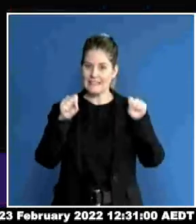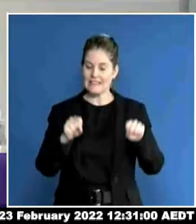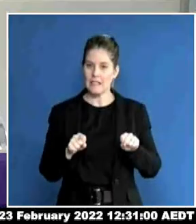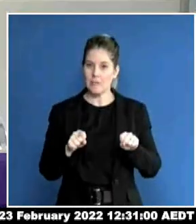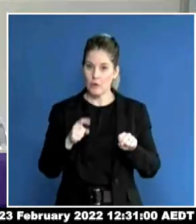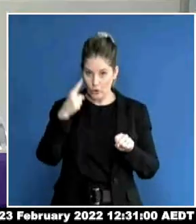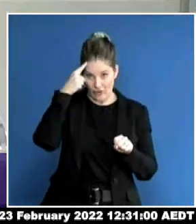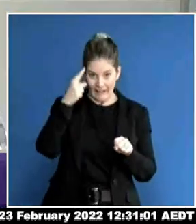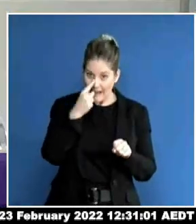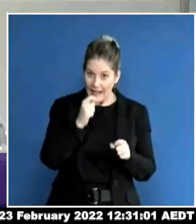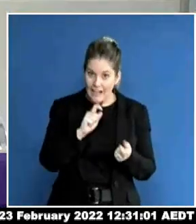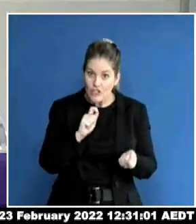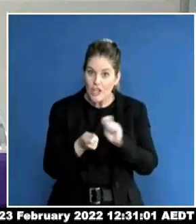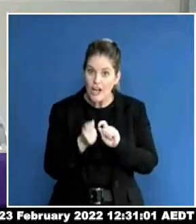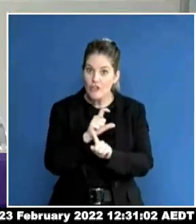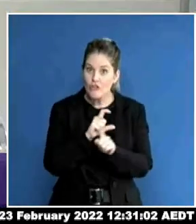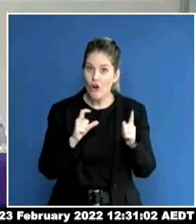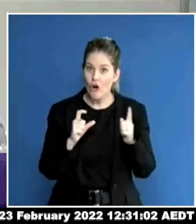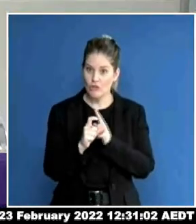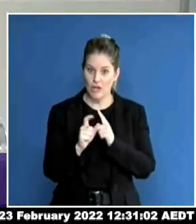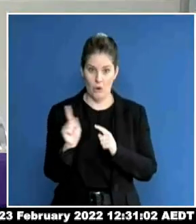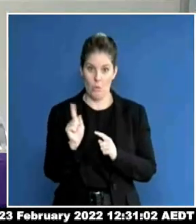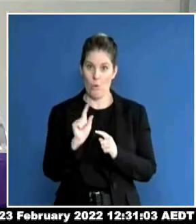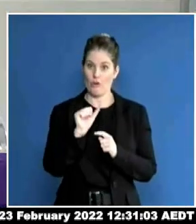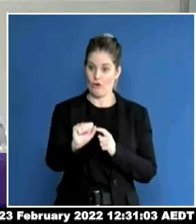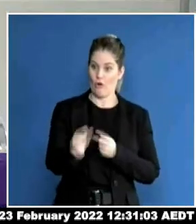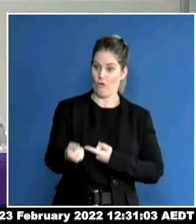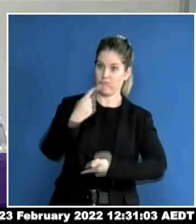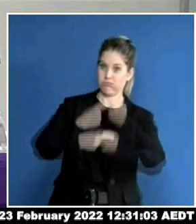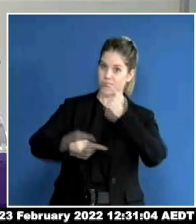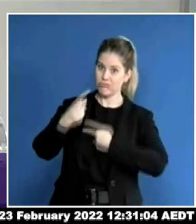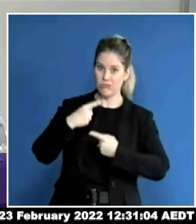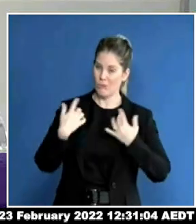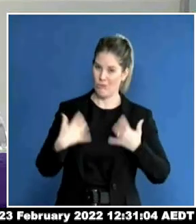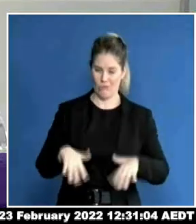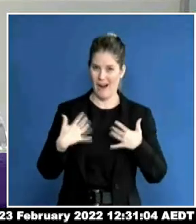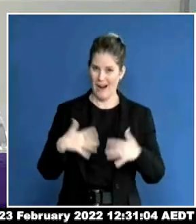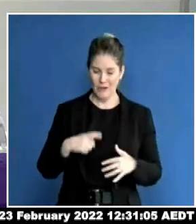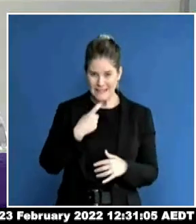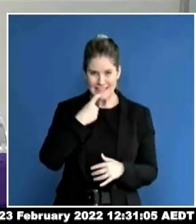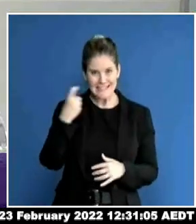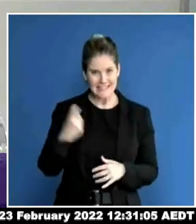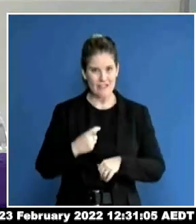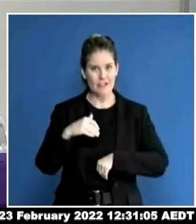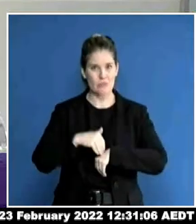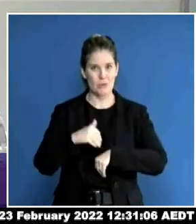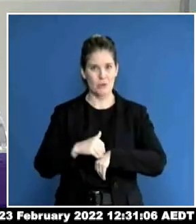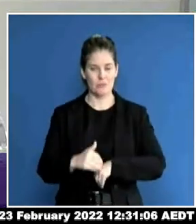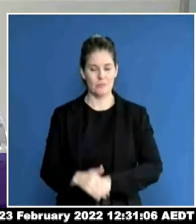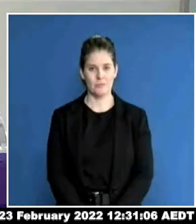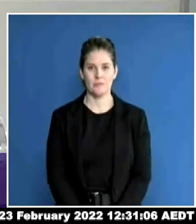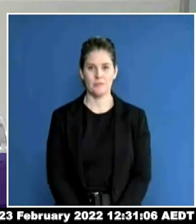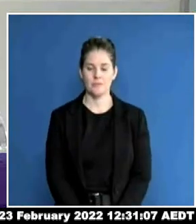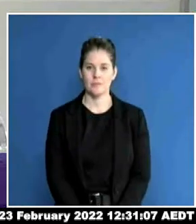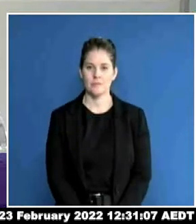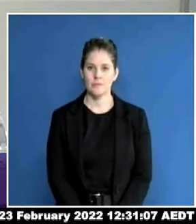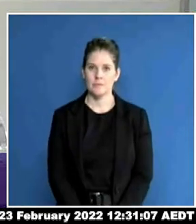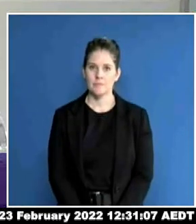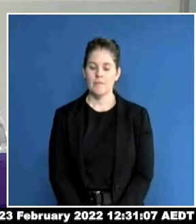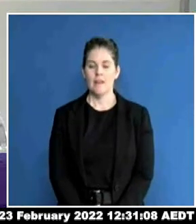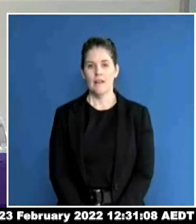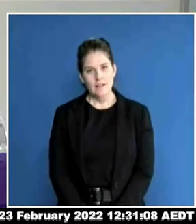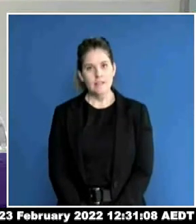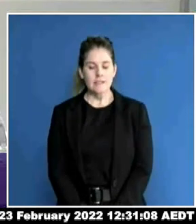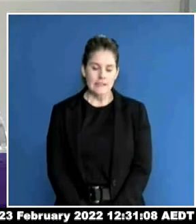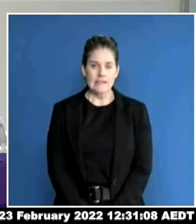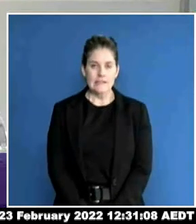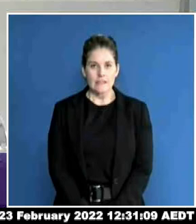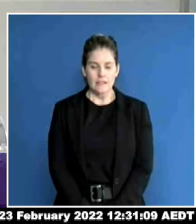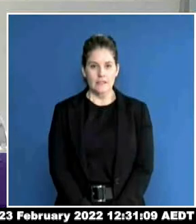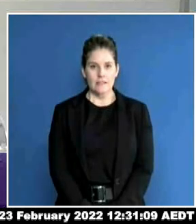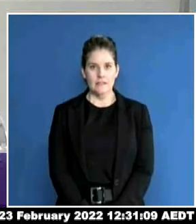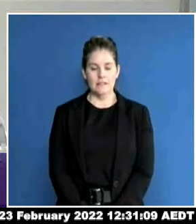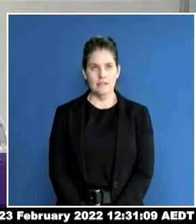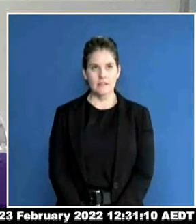Maybe Simon? MR GREEN: We know - we've heard the ideas of getting